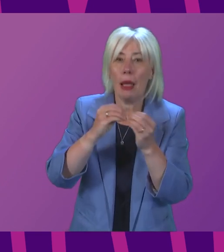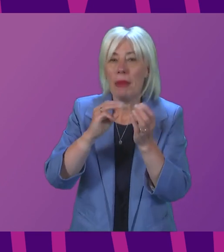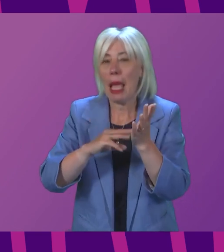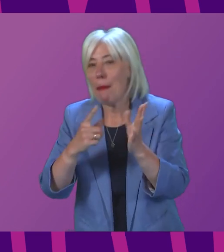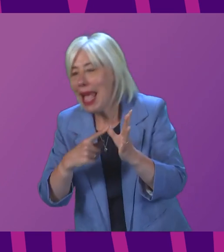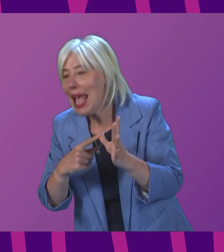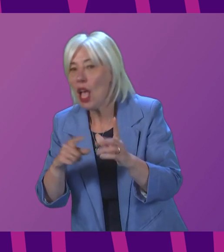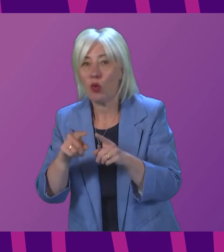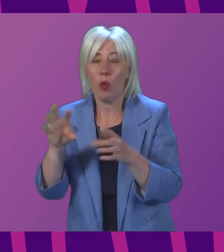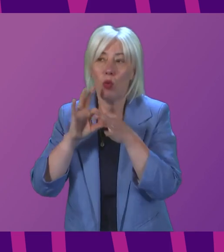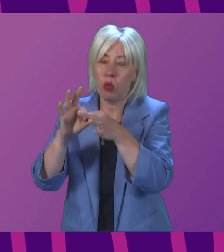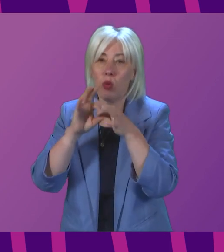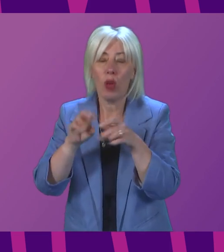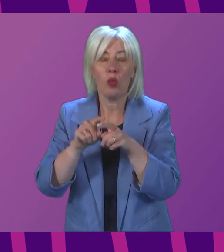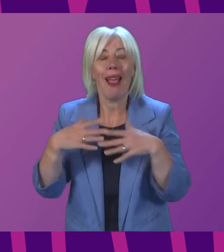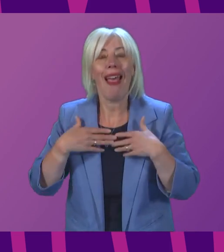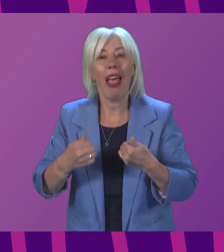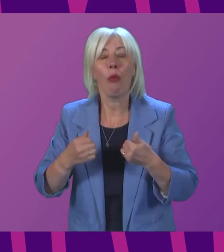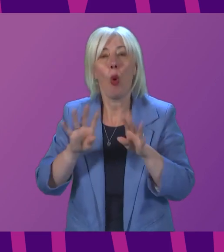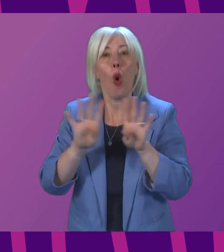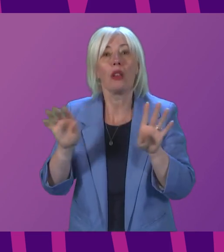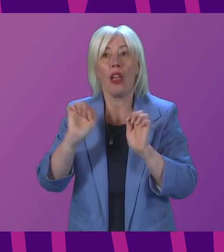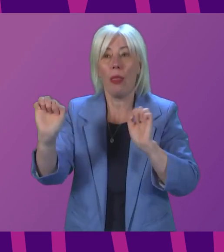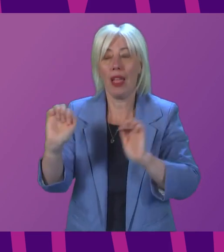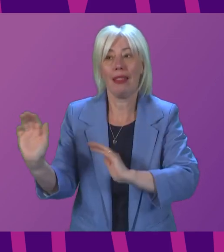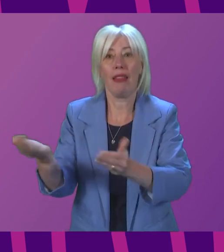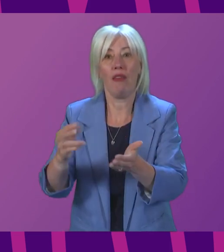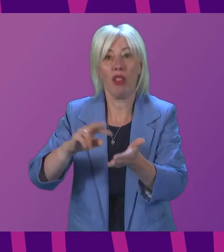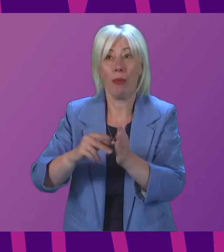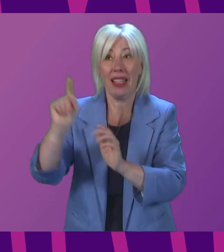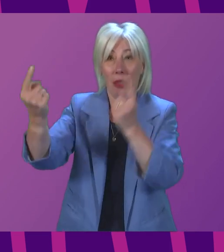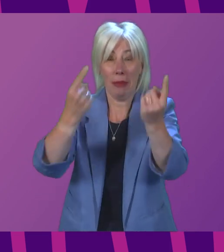The health board delivery plans for the strategy will set out a lot of the detail of how individual